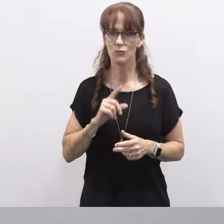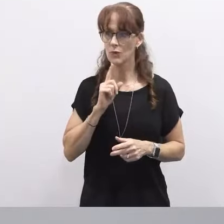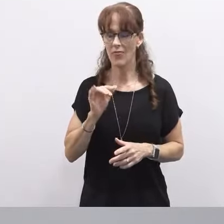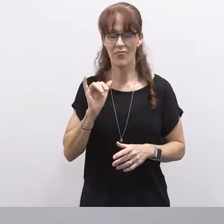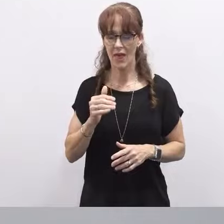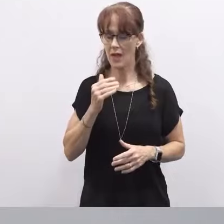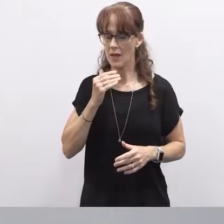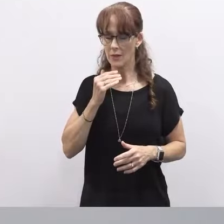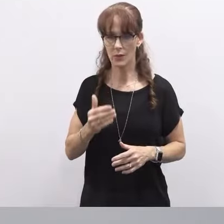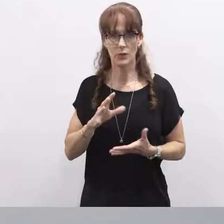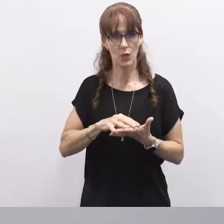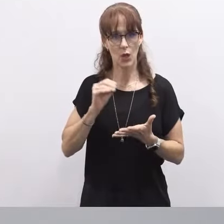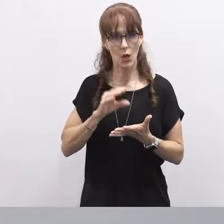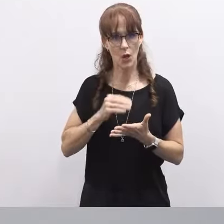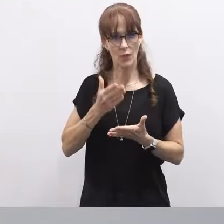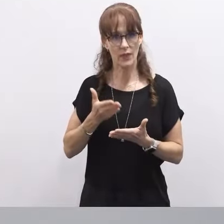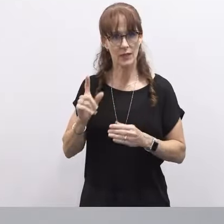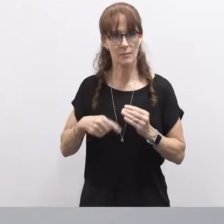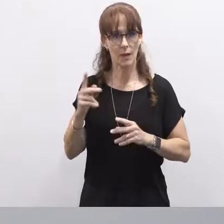And you learn some things about people in Long Beach